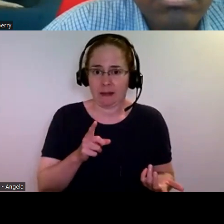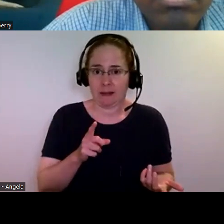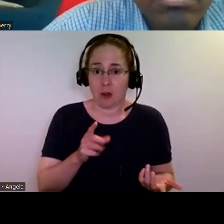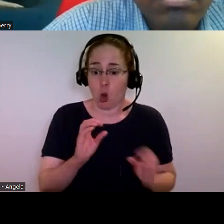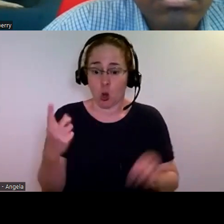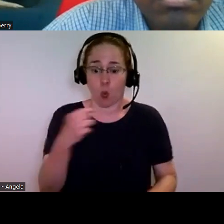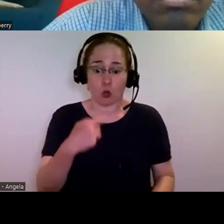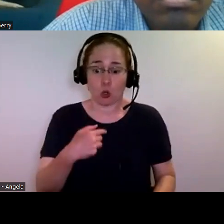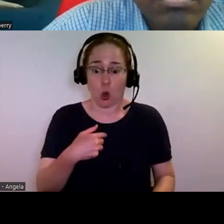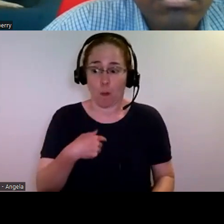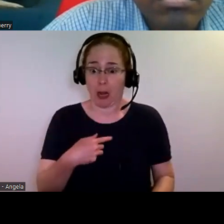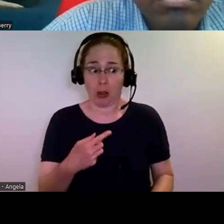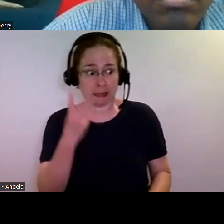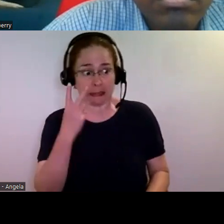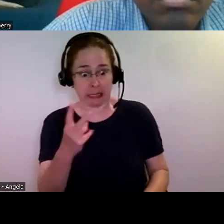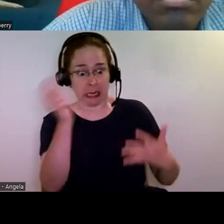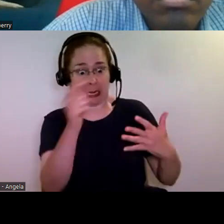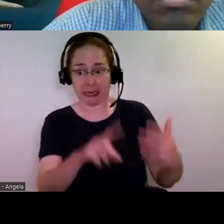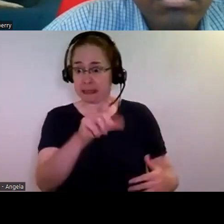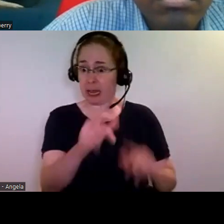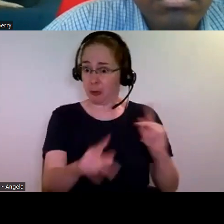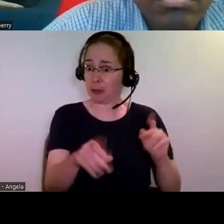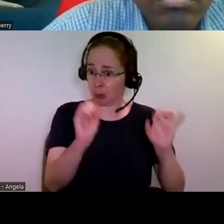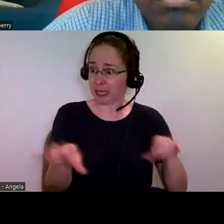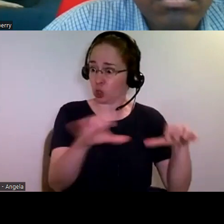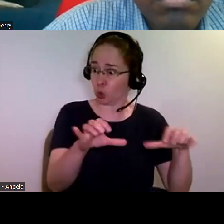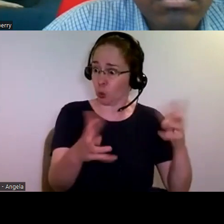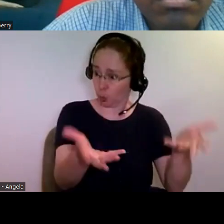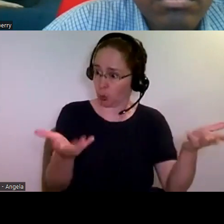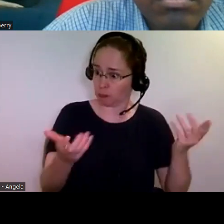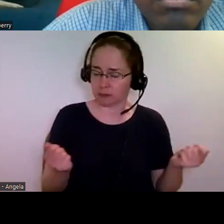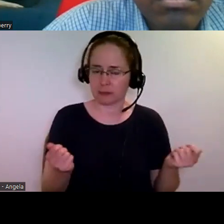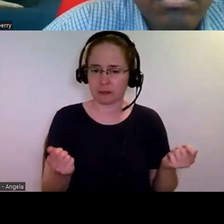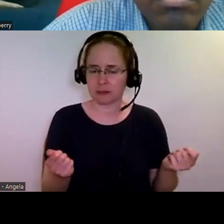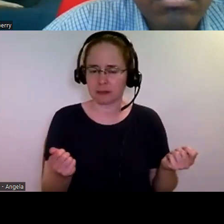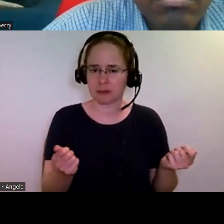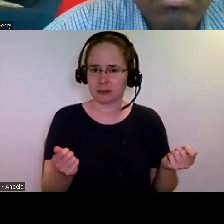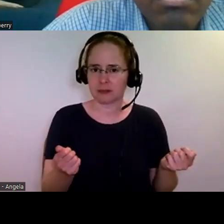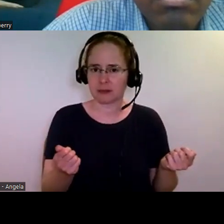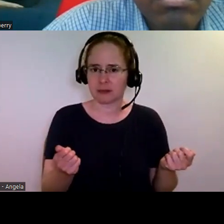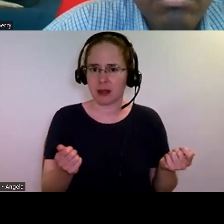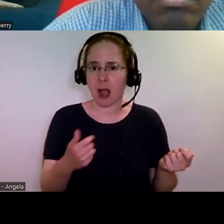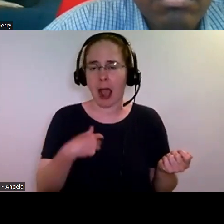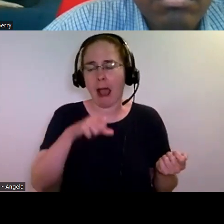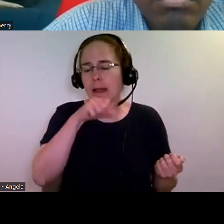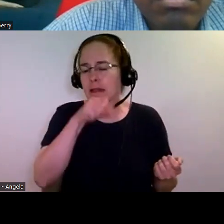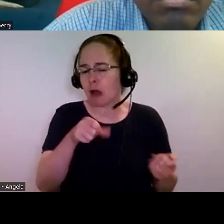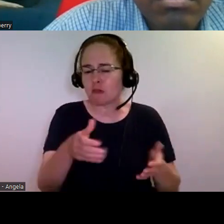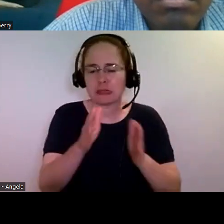look at what all these disabled people are doing in the world. And so, I love asking people like,